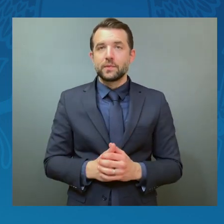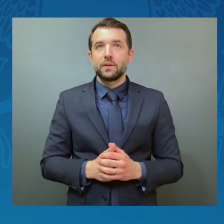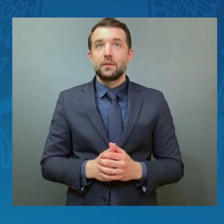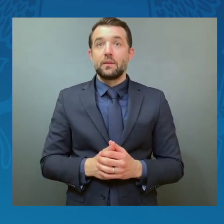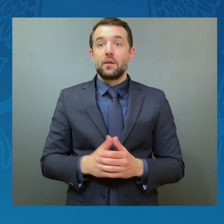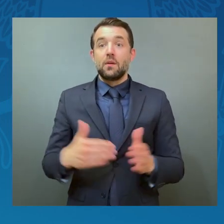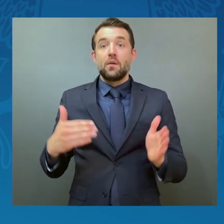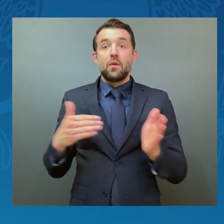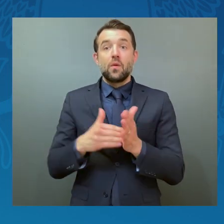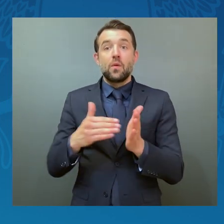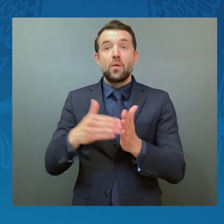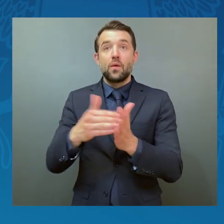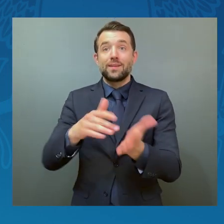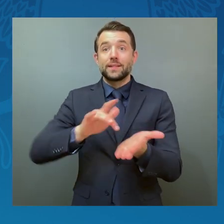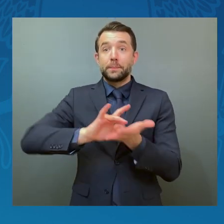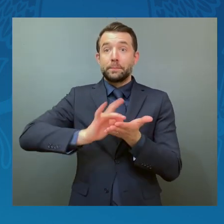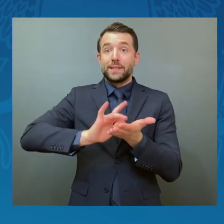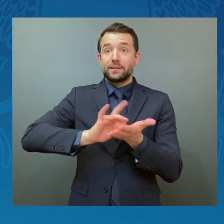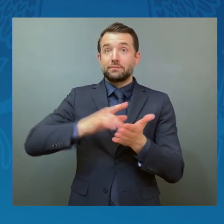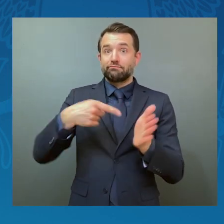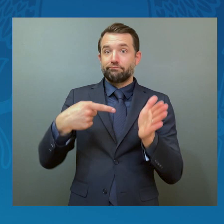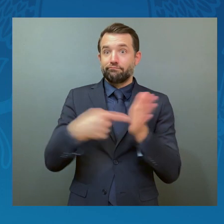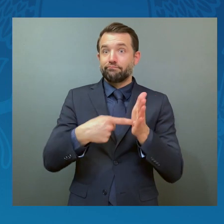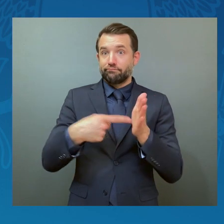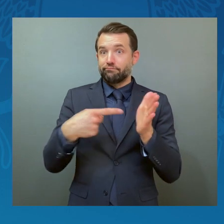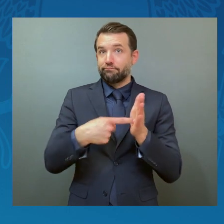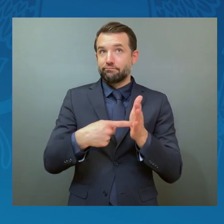can be an obstacle to accessing those resources.